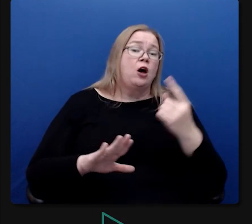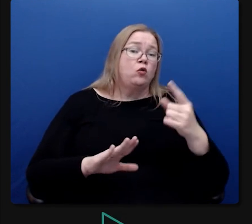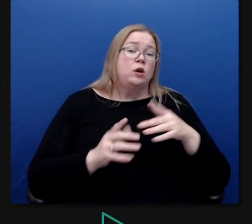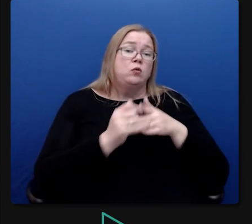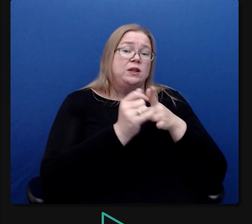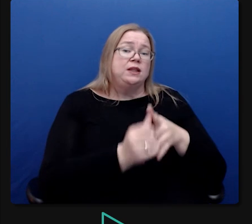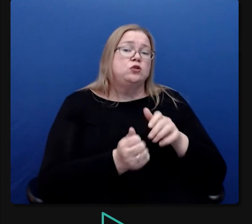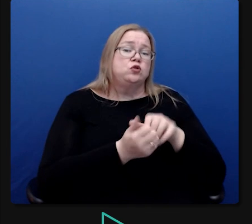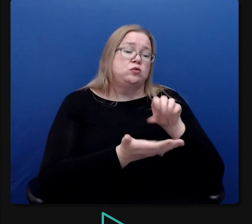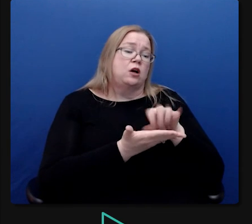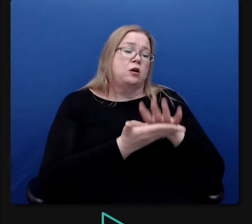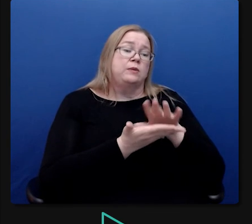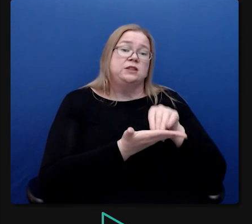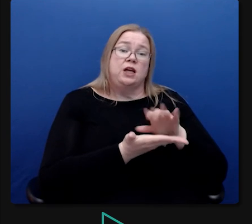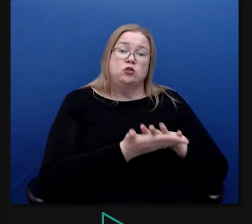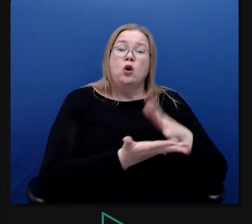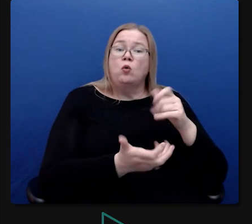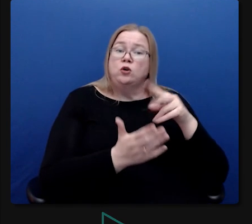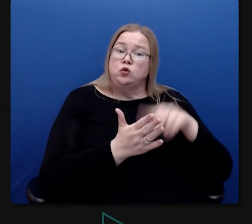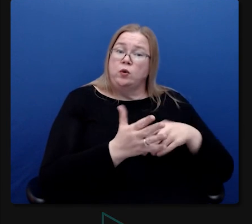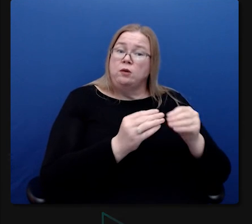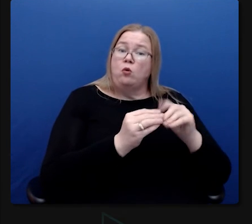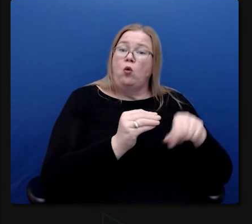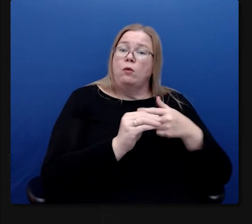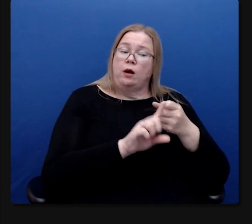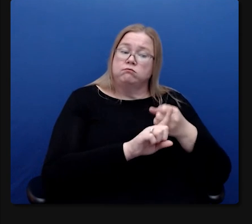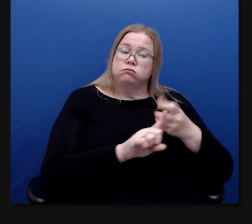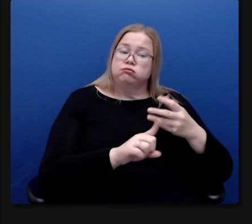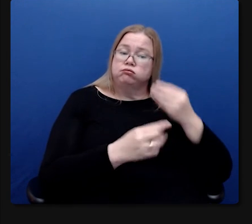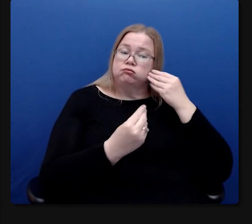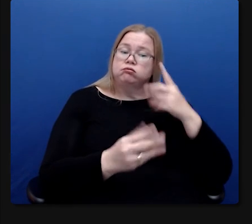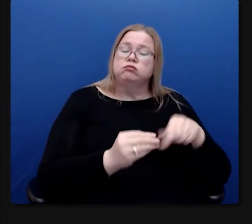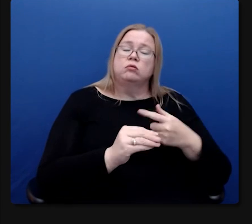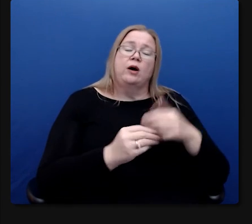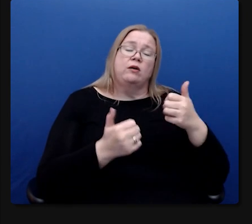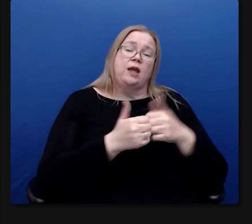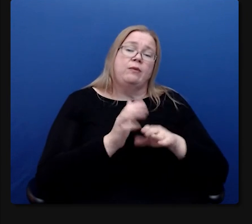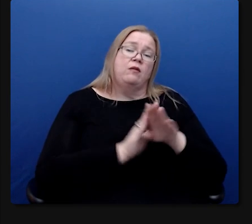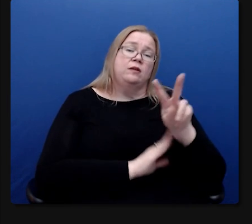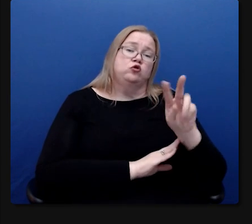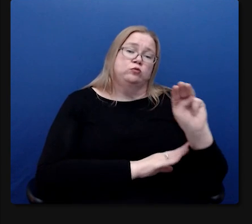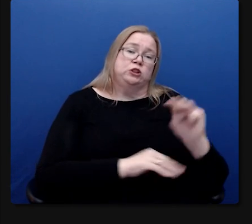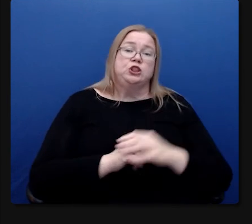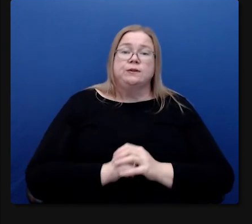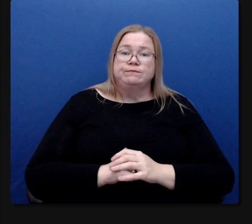while the other one will take you to the documentation, if you'd like to read up on the details about the Game Development Virtual Machine.